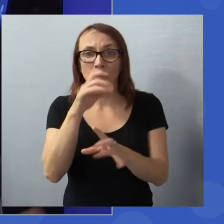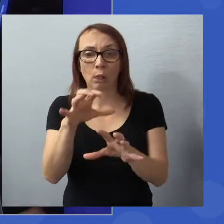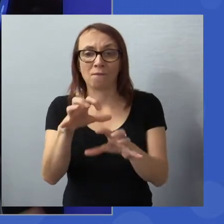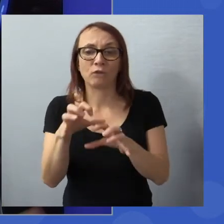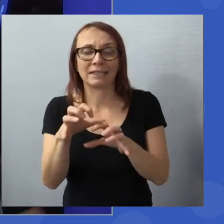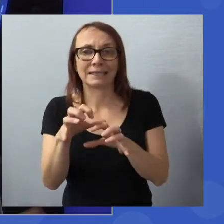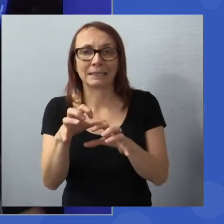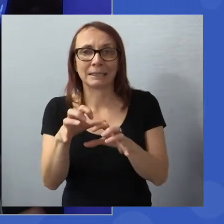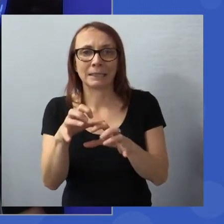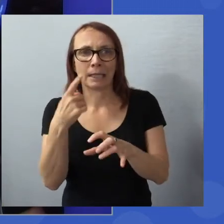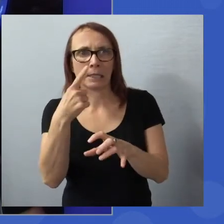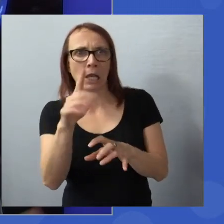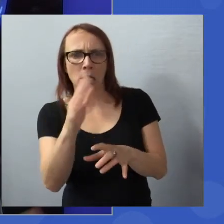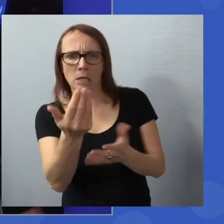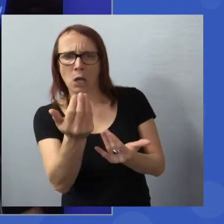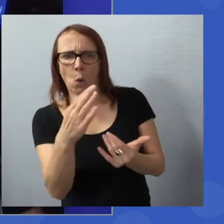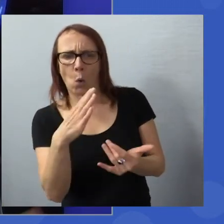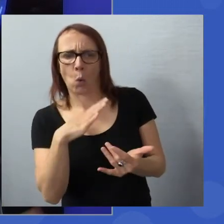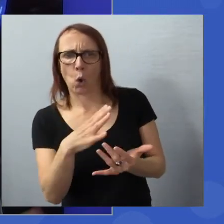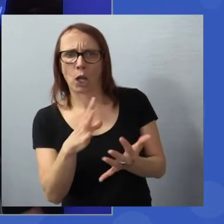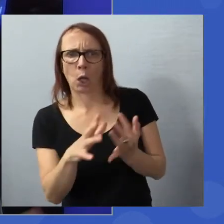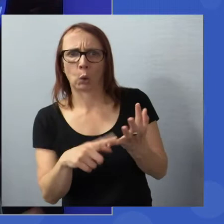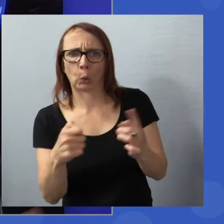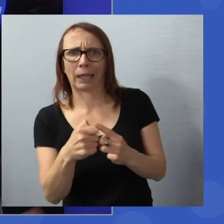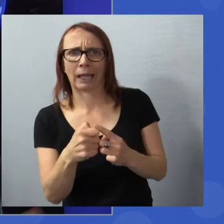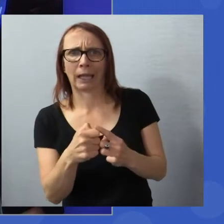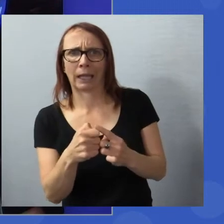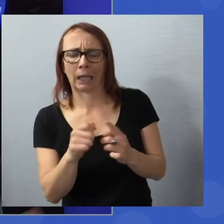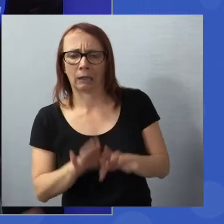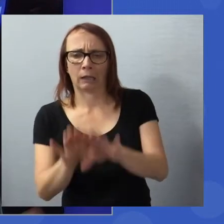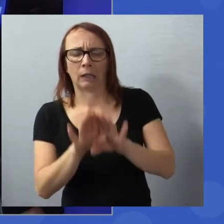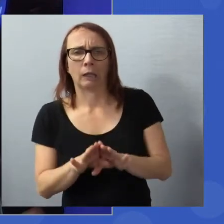there's a need for a common framework so where it's better so agriculture might